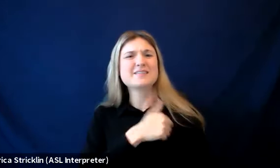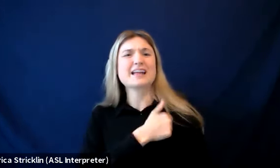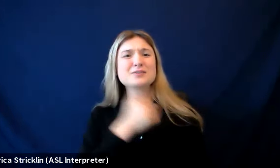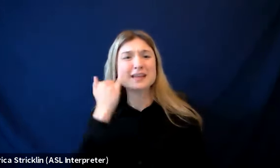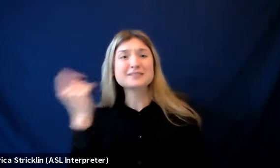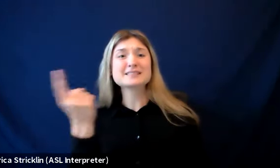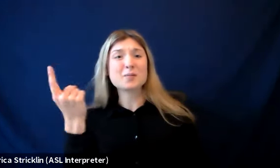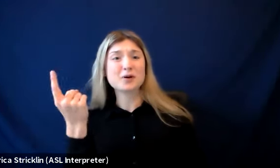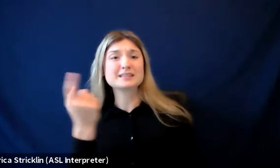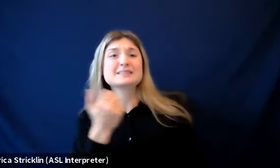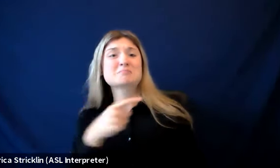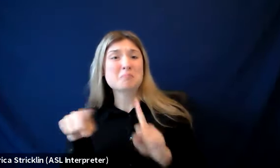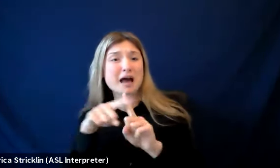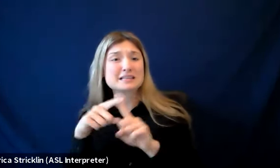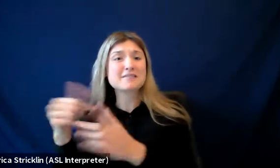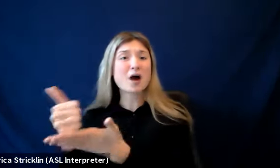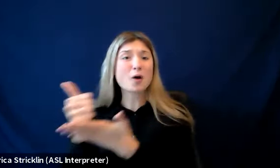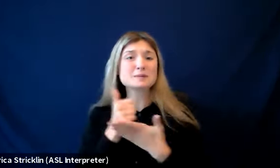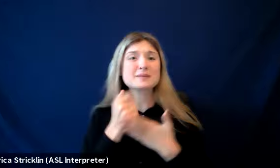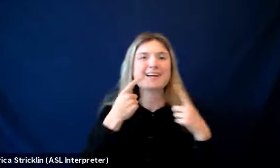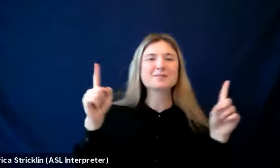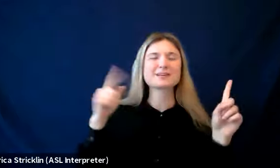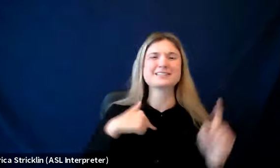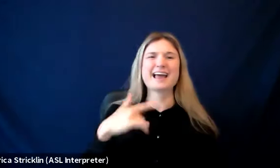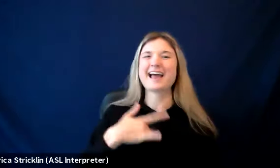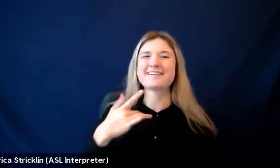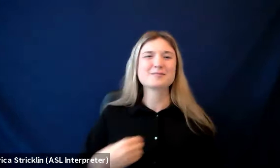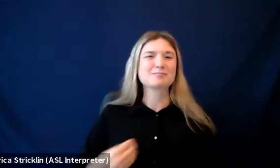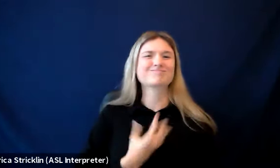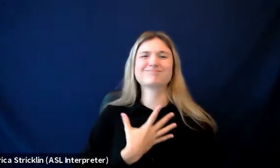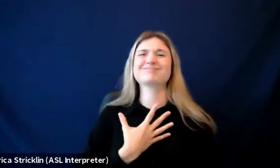It makes me feel like a million bucks I feel so excited.